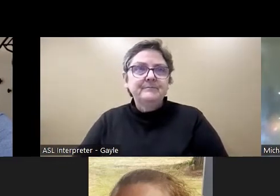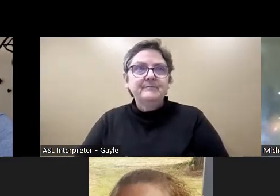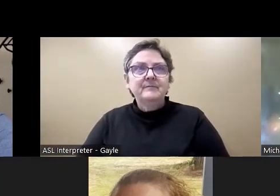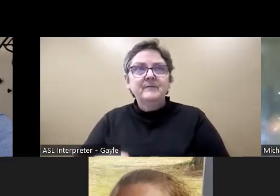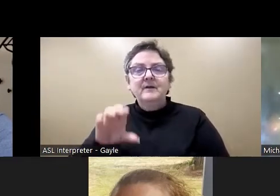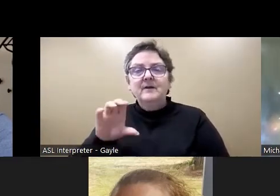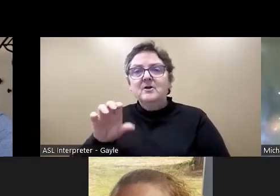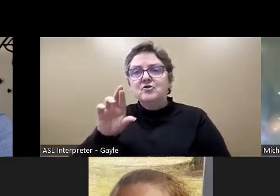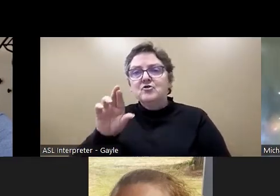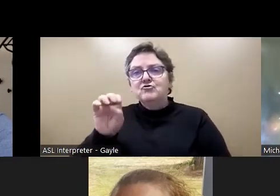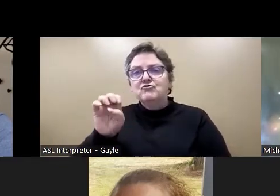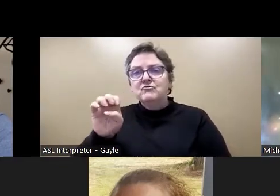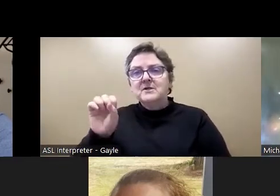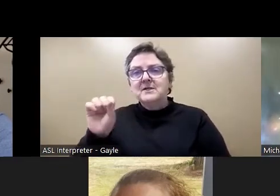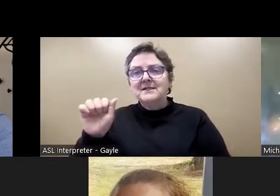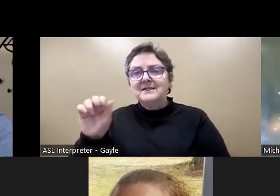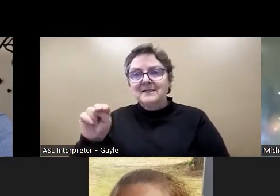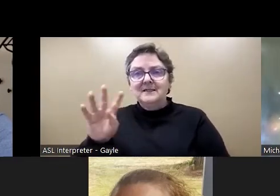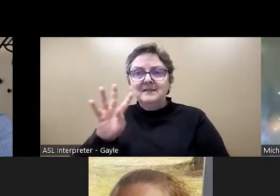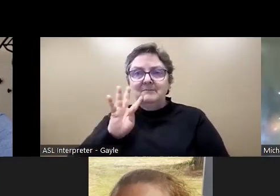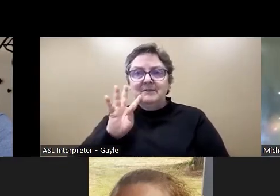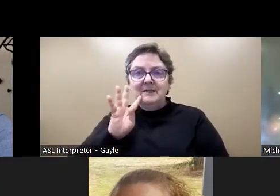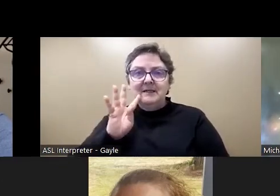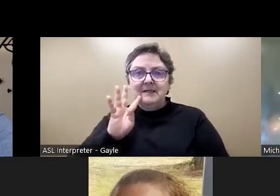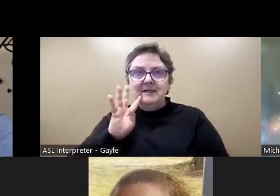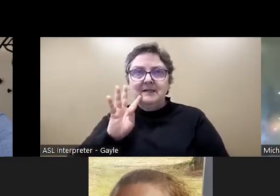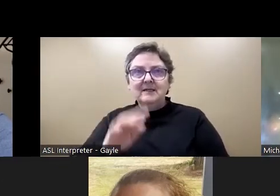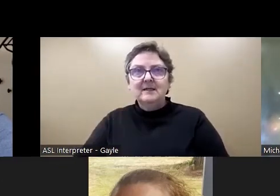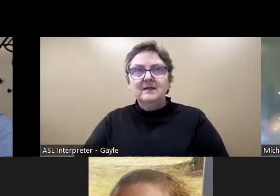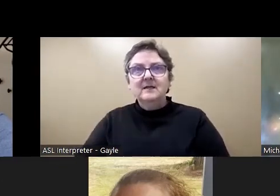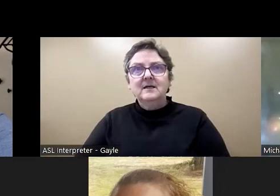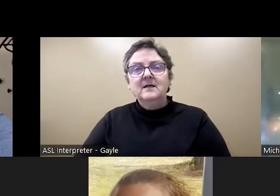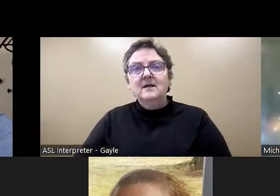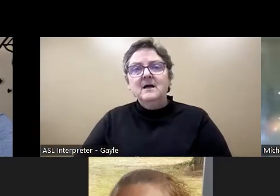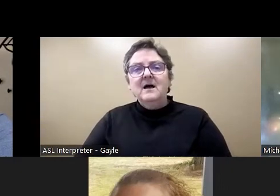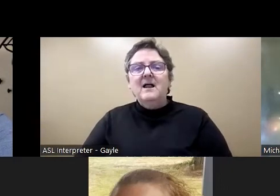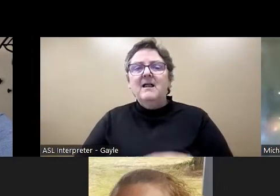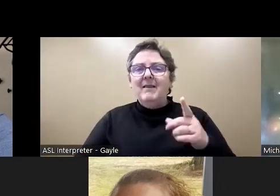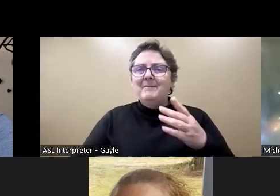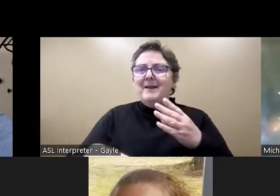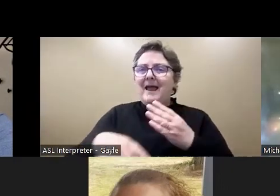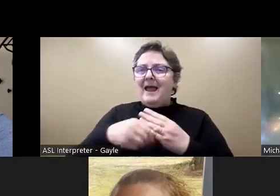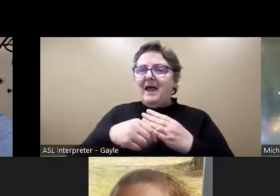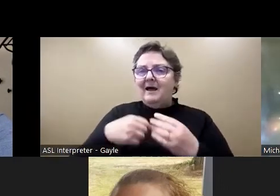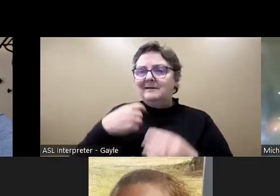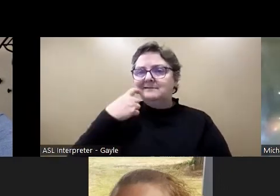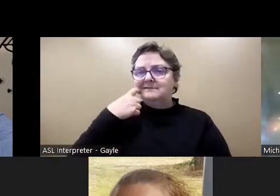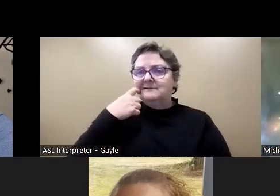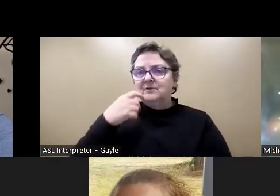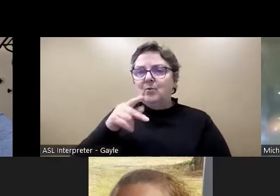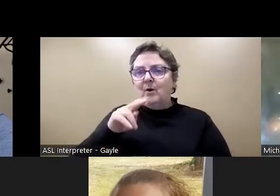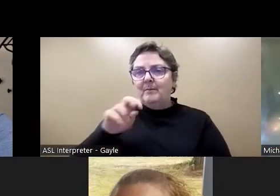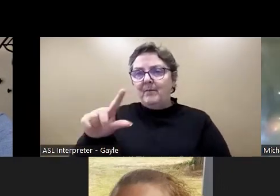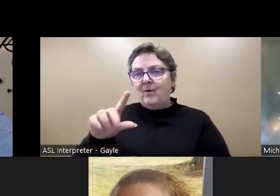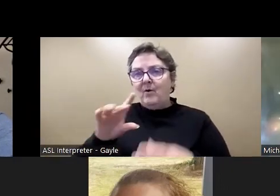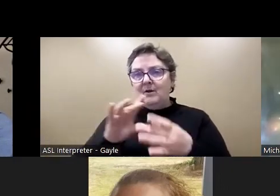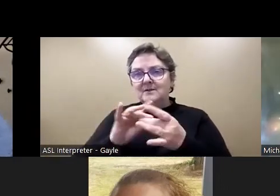It's Chris again, maybe I can add something. It kind of follows on nicely from what Paul's just said. Yes, please. Go ahead, Christy.